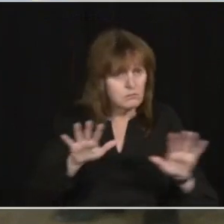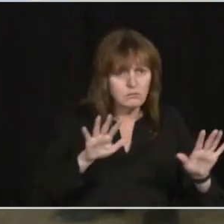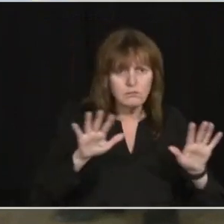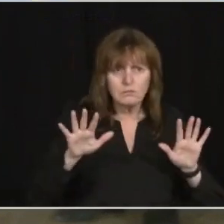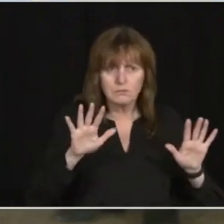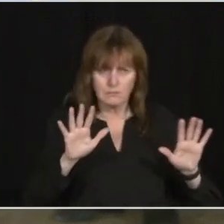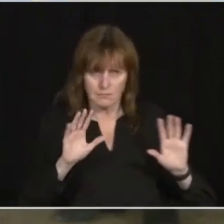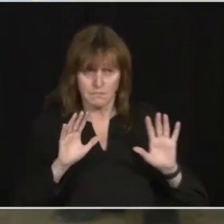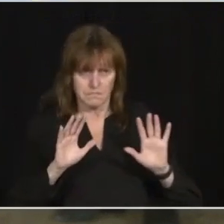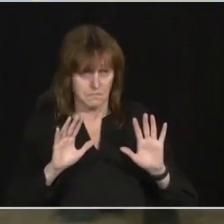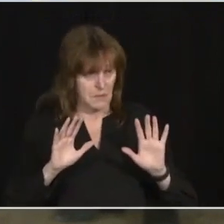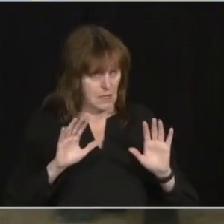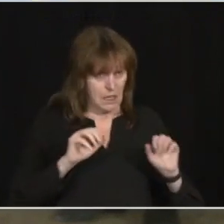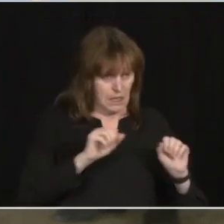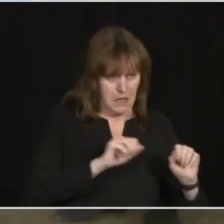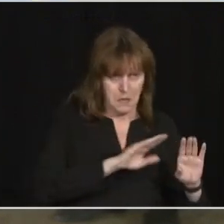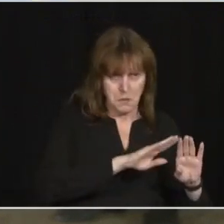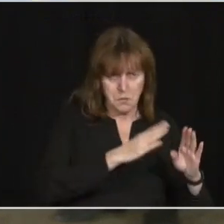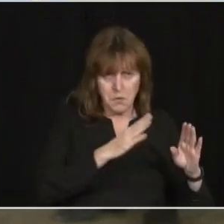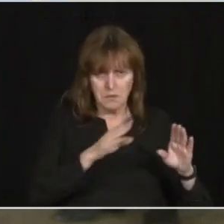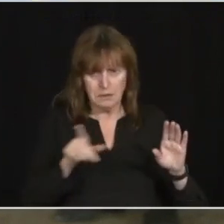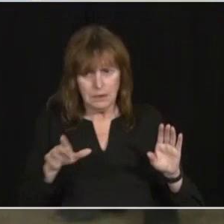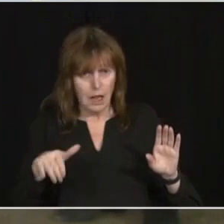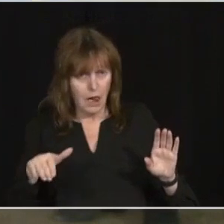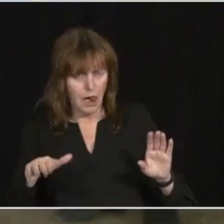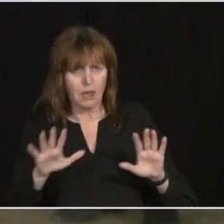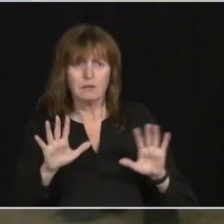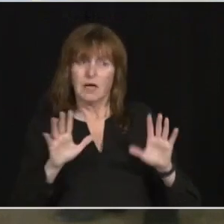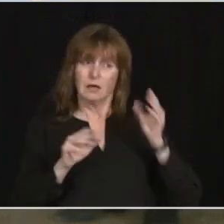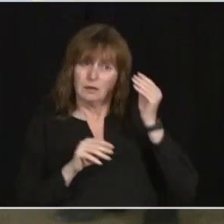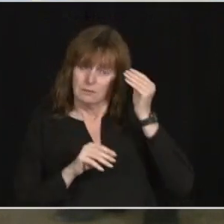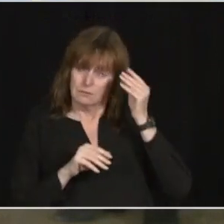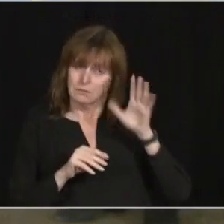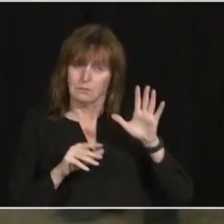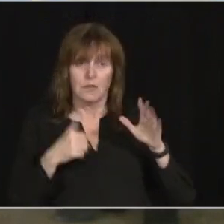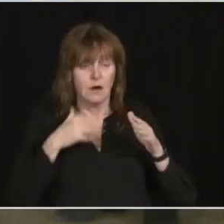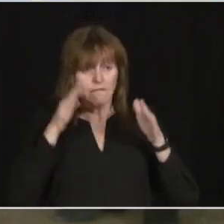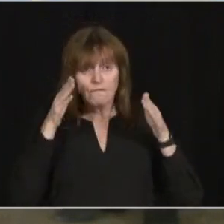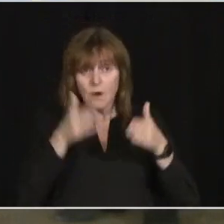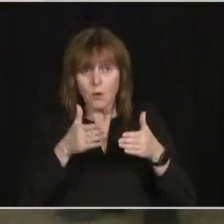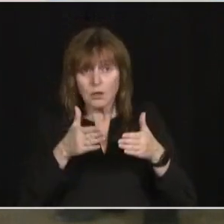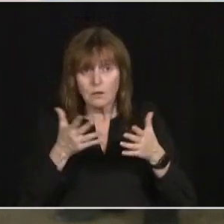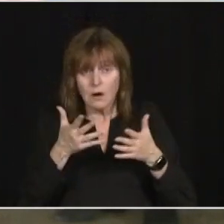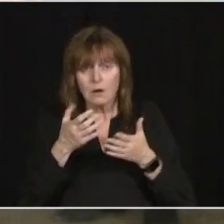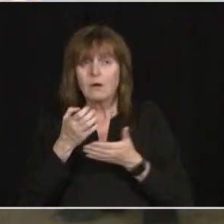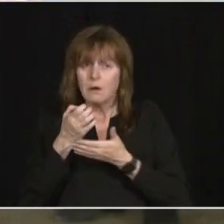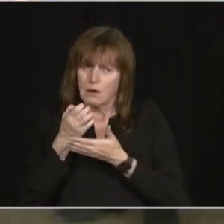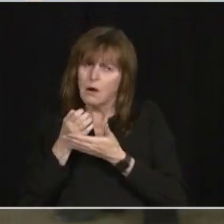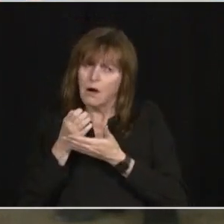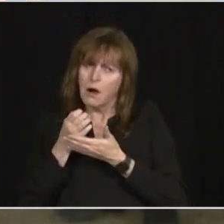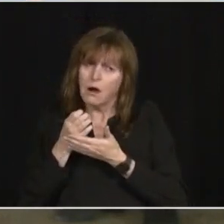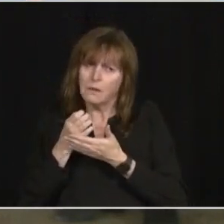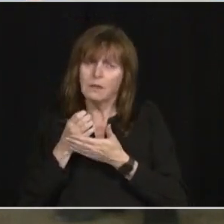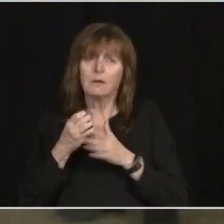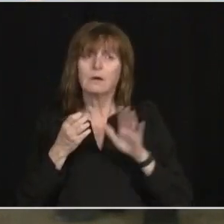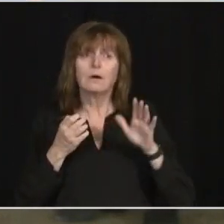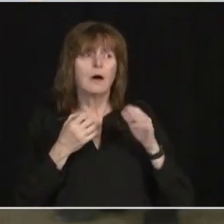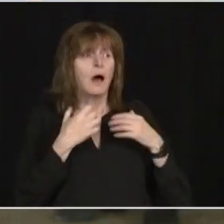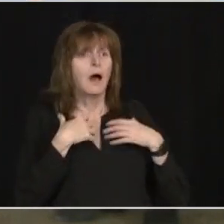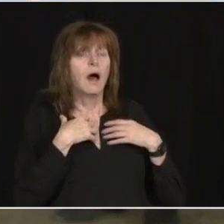it's very clear when we do the rollout. But Colin, I'm telling you I'm zoned in. I have my health experts behind me and at the